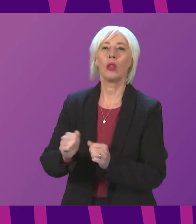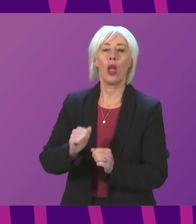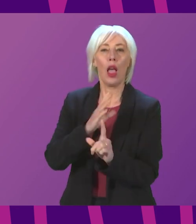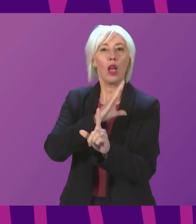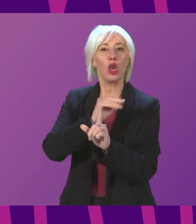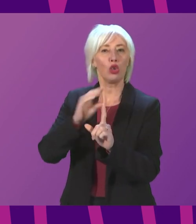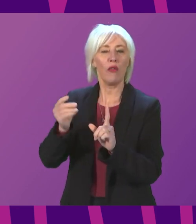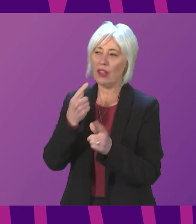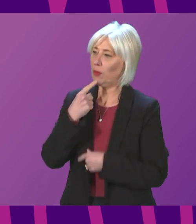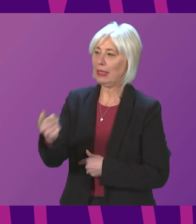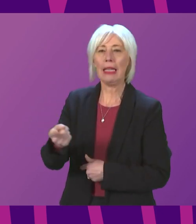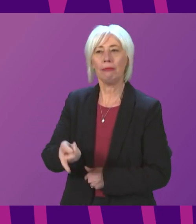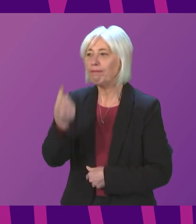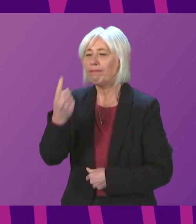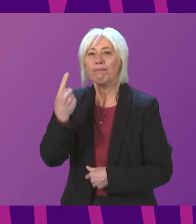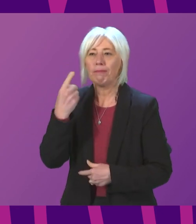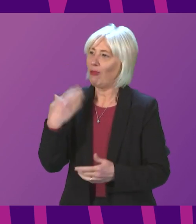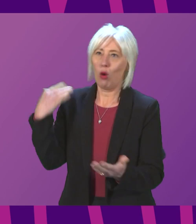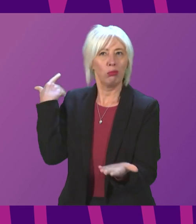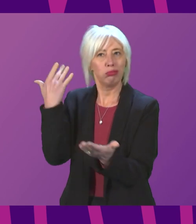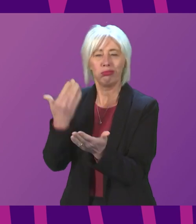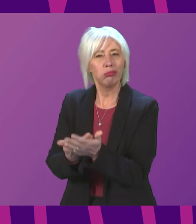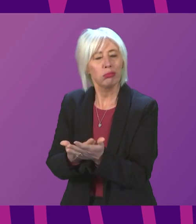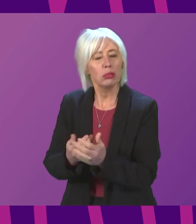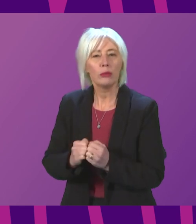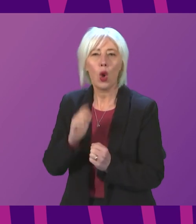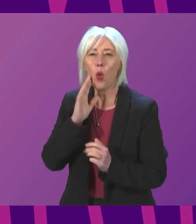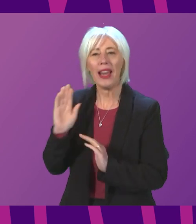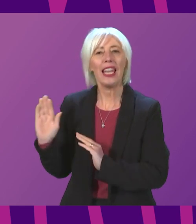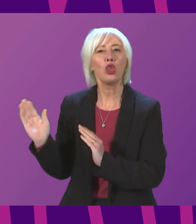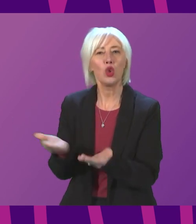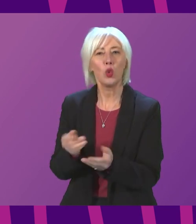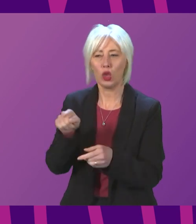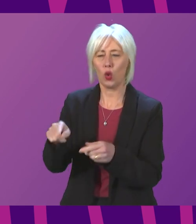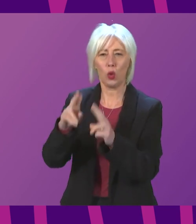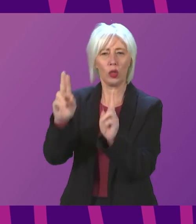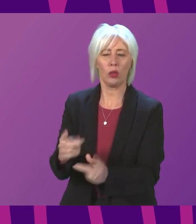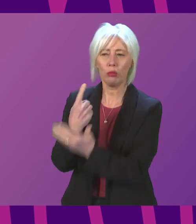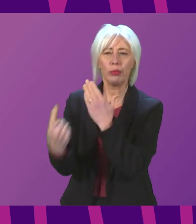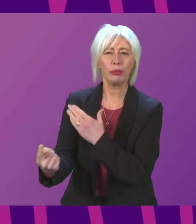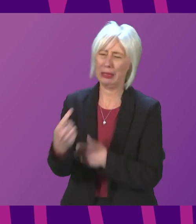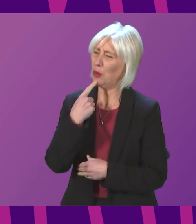calling for since day 1. When they were introduced, we said that the policy was not sustainable.